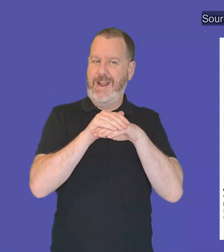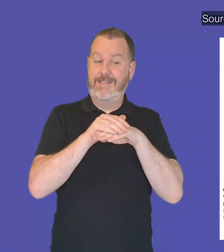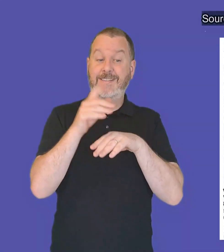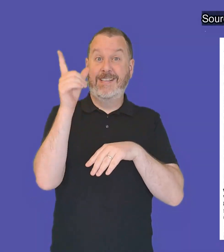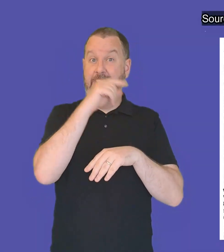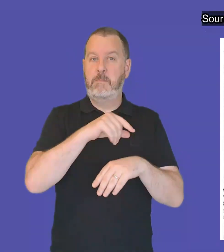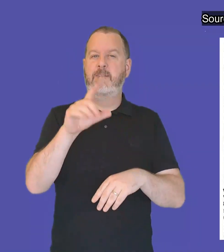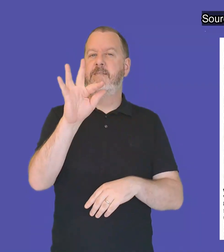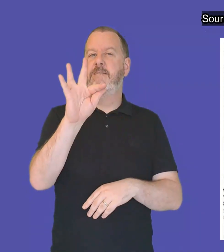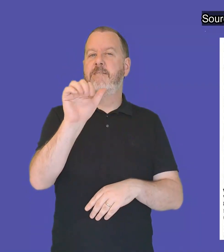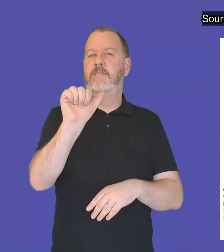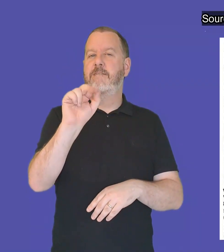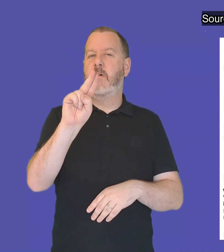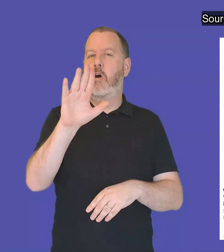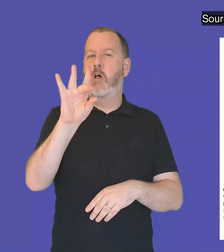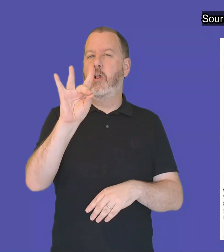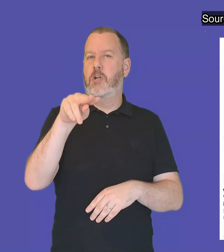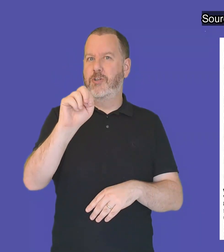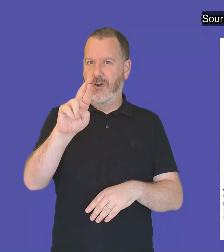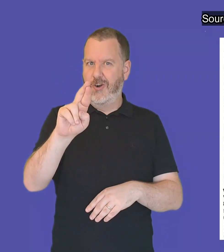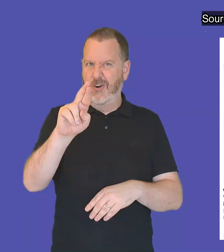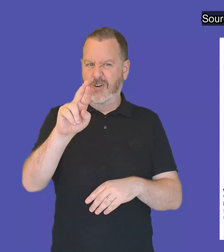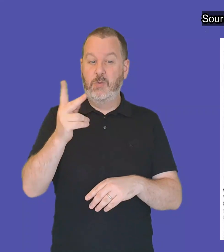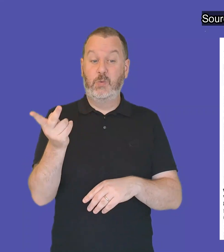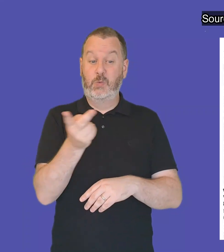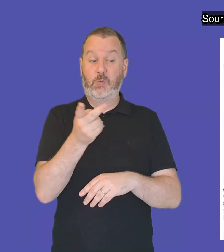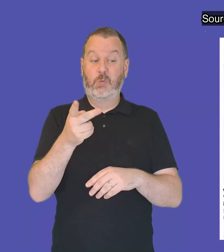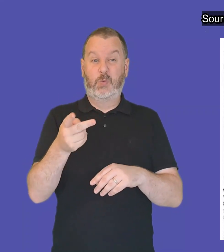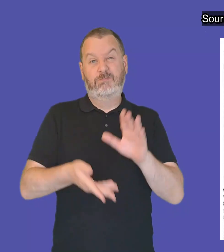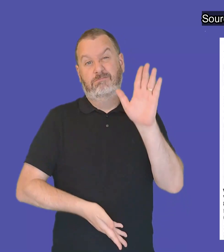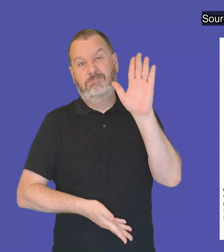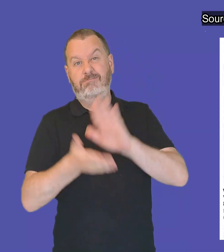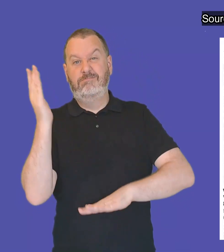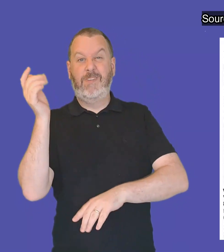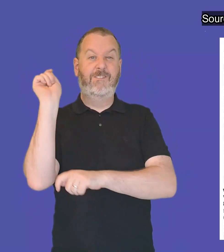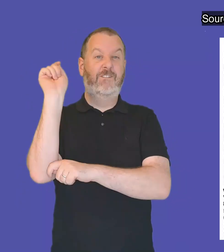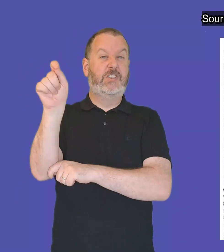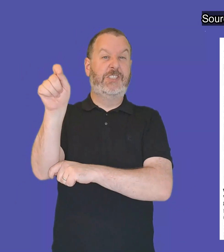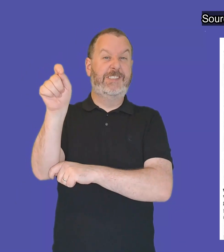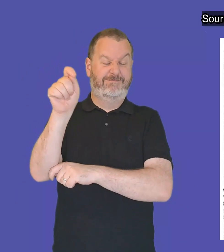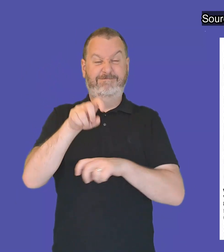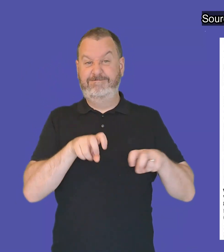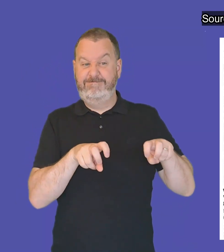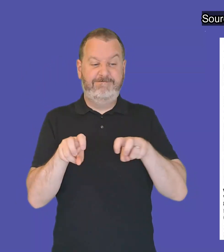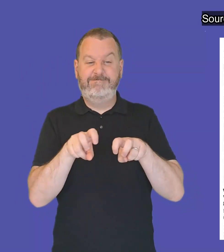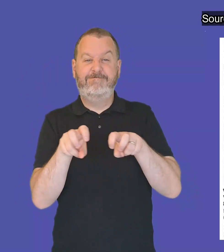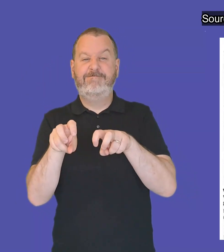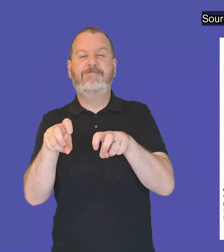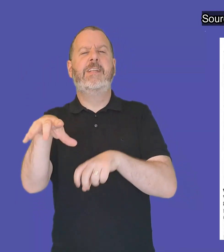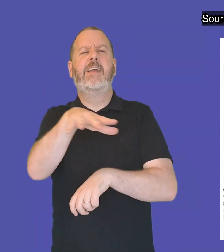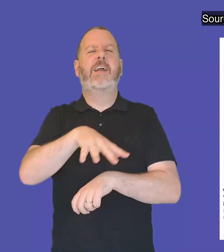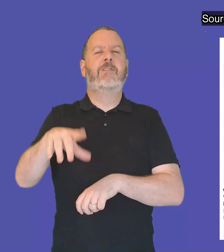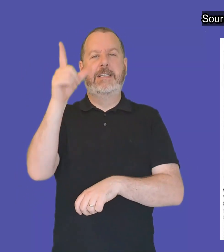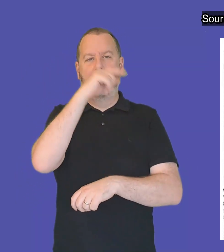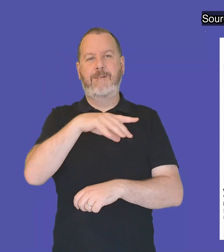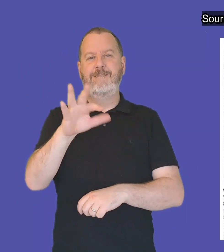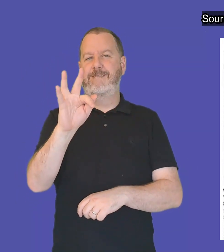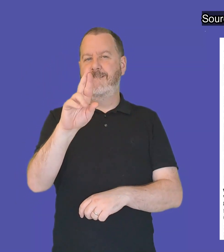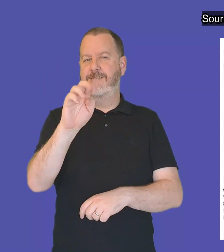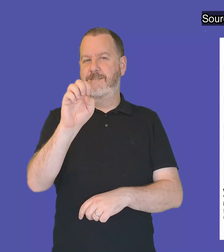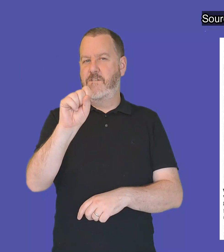had been fishing in a place near his home called Freshford, near Bath.